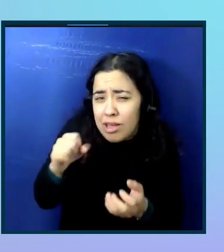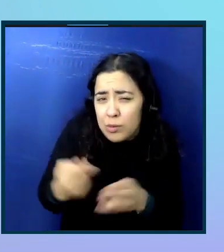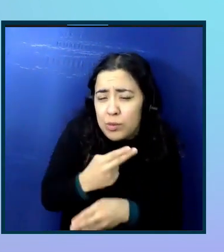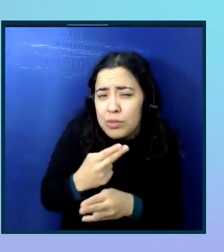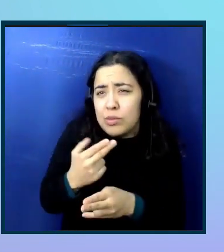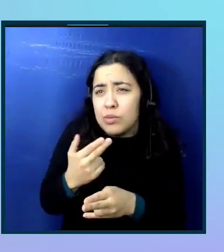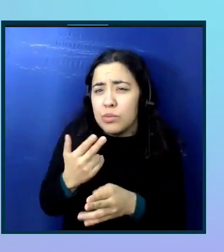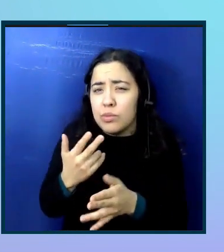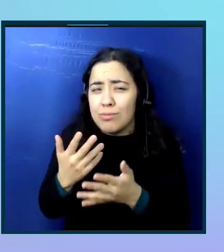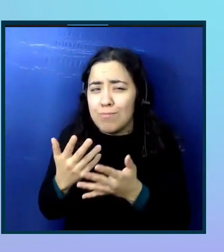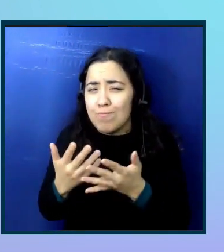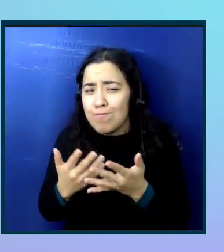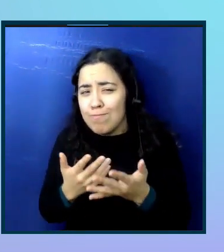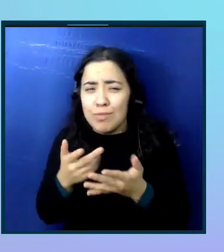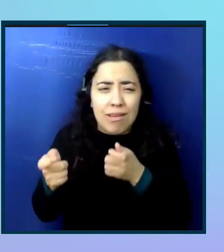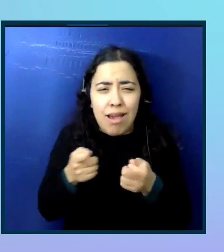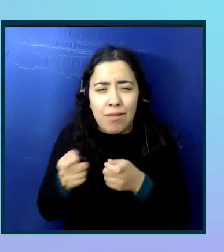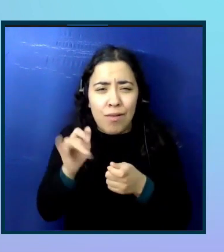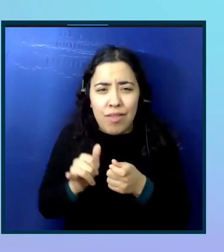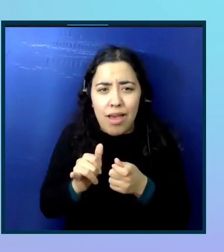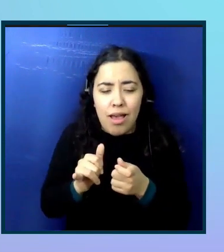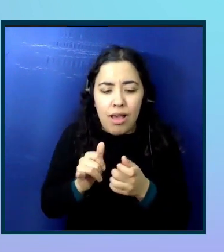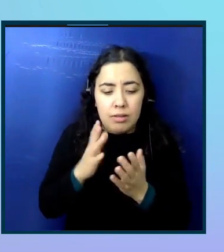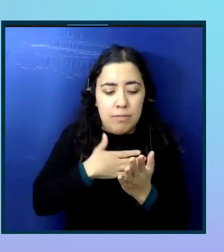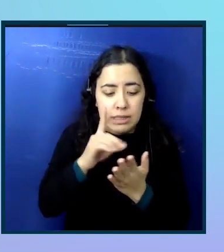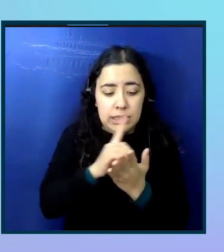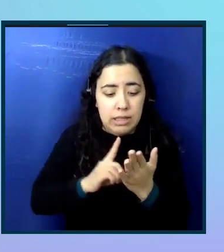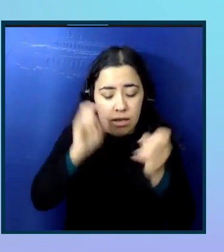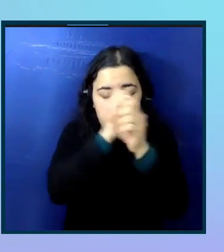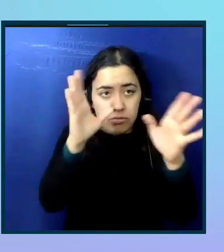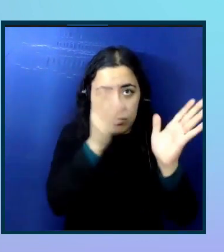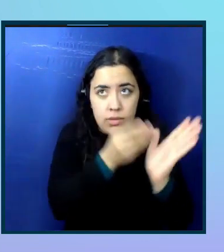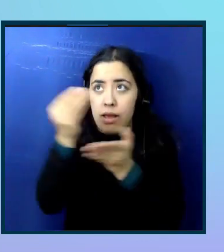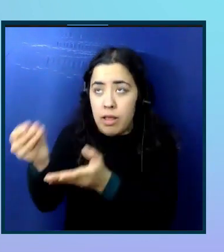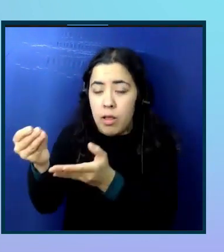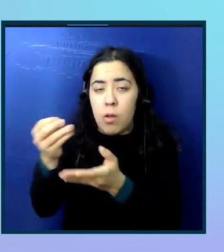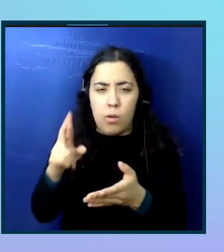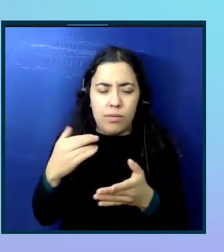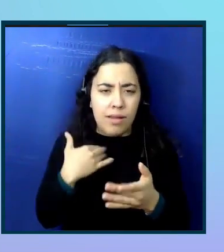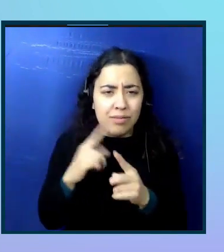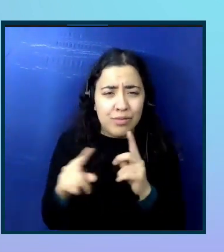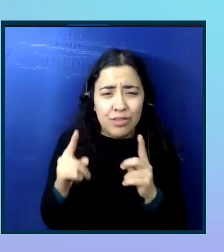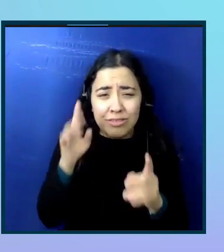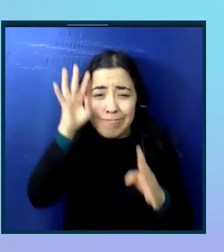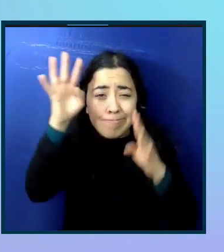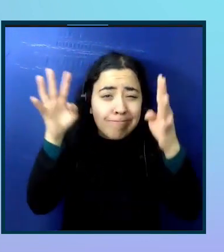handle that hand off? Or is there ideas that I can give to the developers